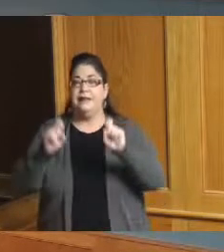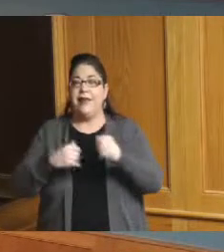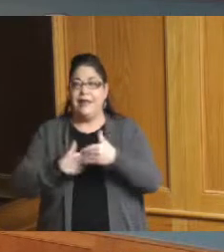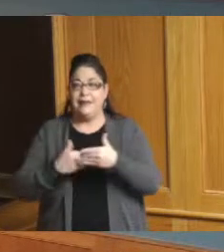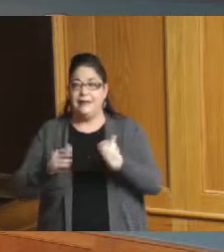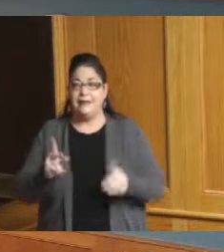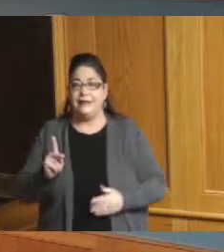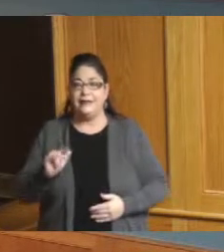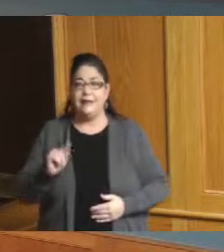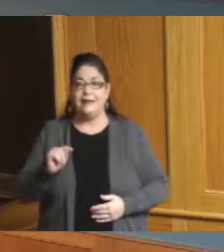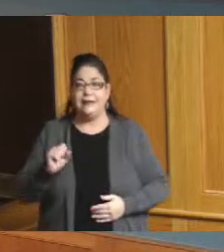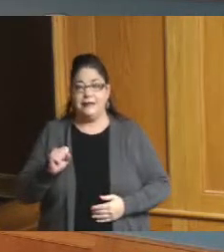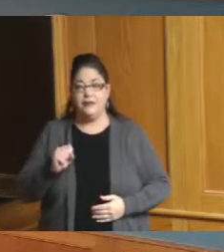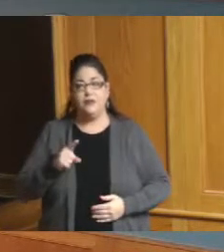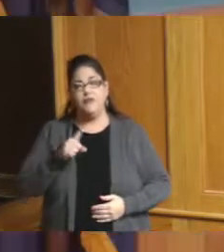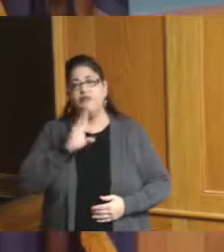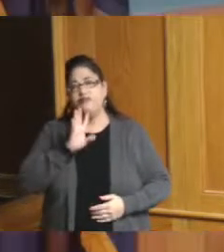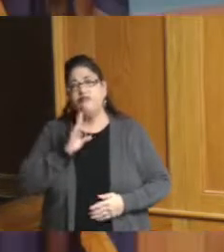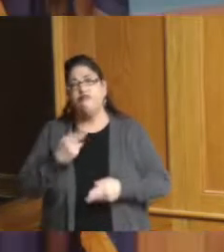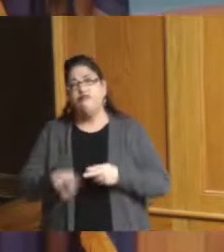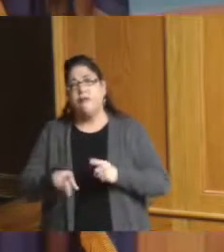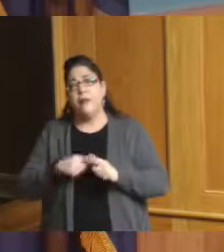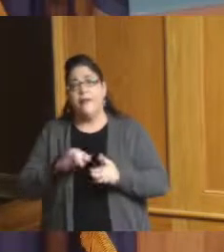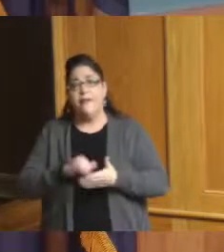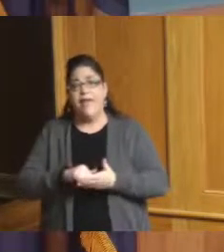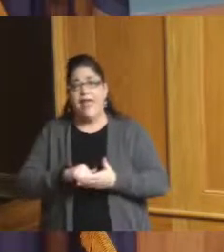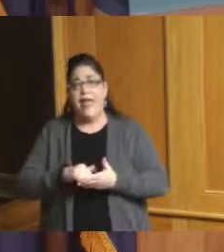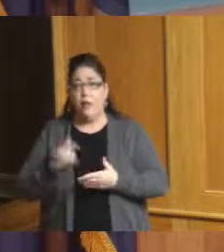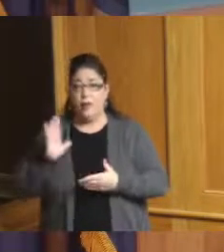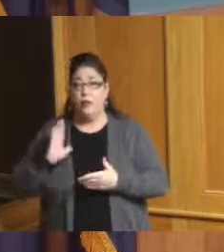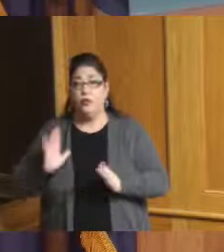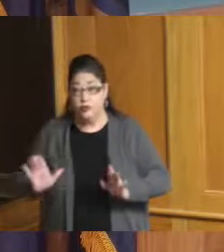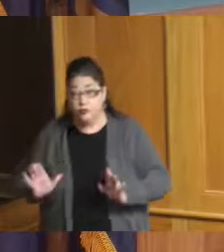you talked a little bit about that I know we were pushing people to get test kits